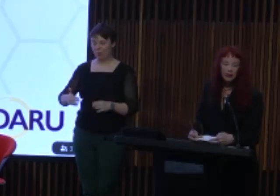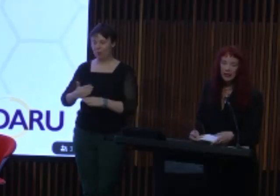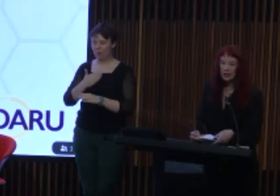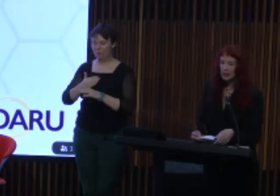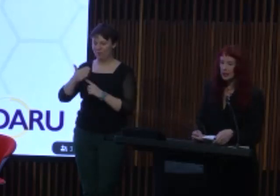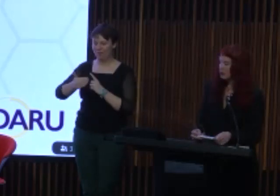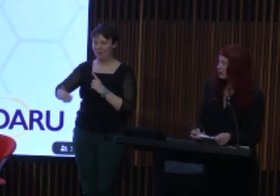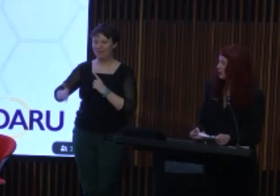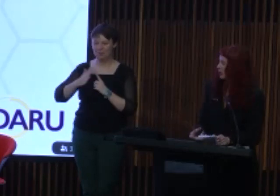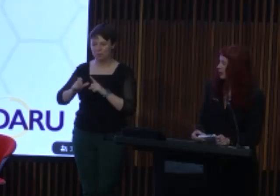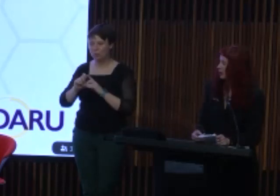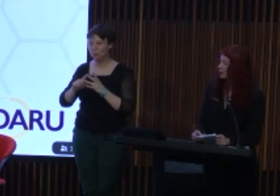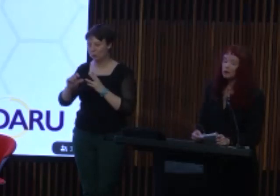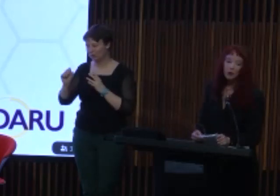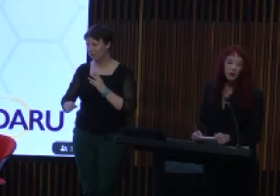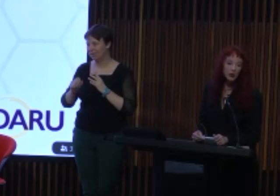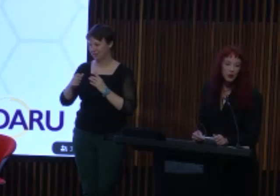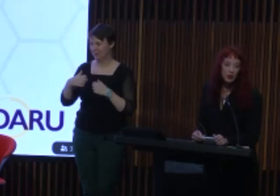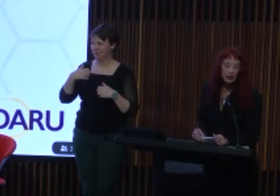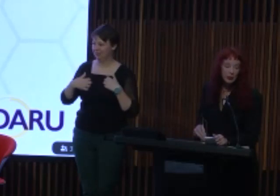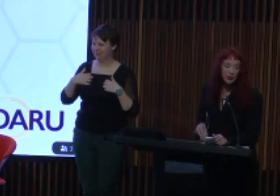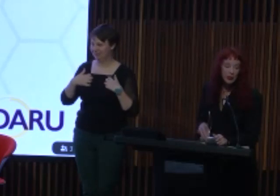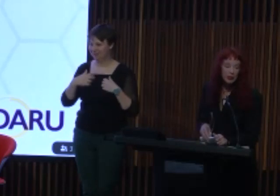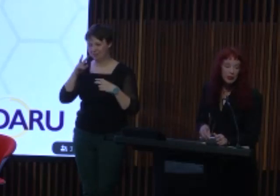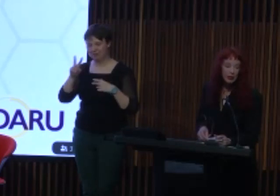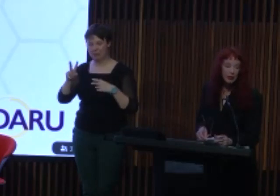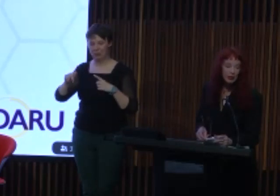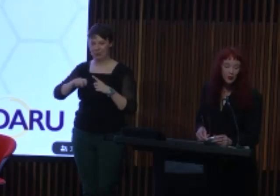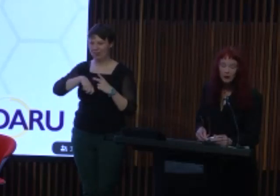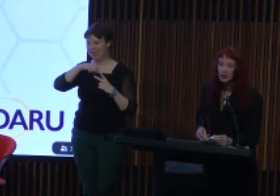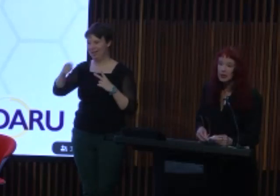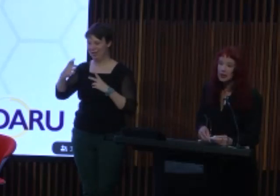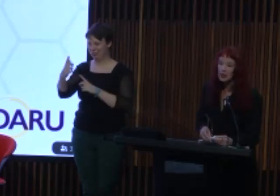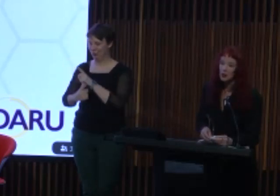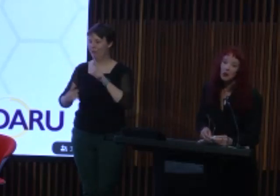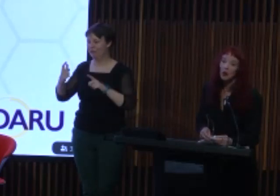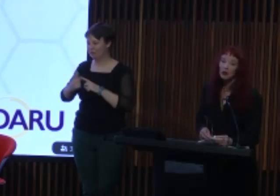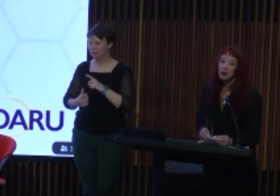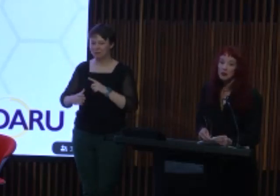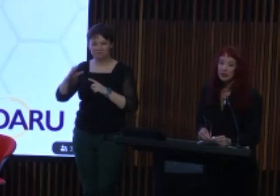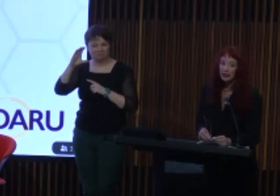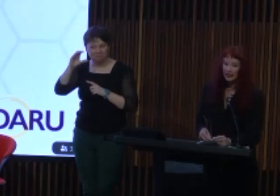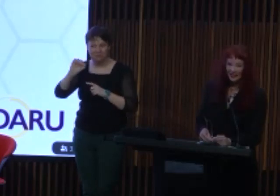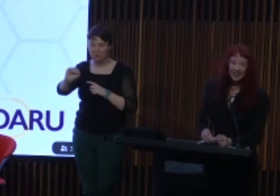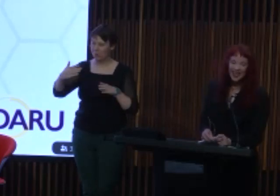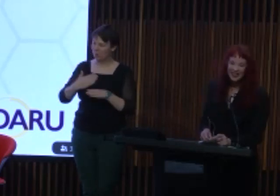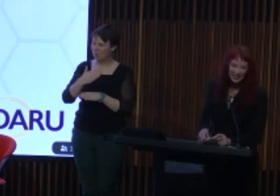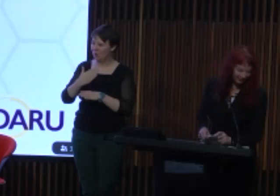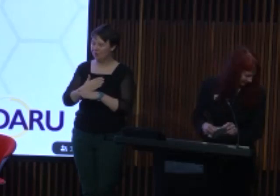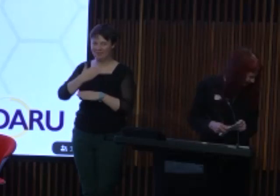us and look forward to seeing you at the next conference to hear what work you've been doing.